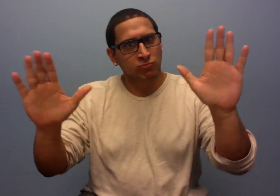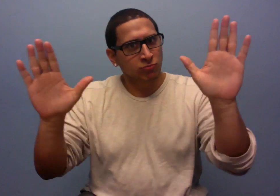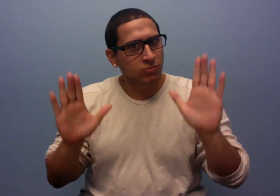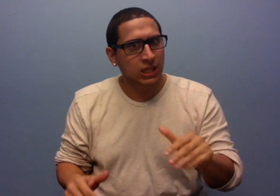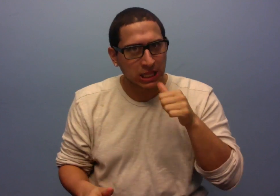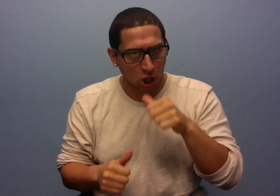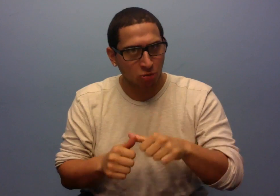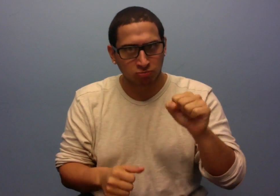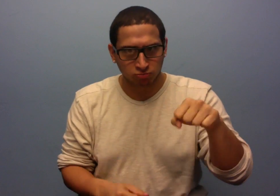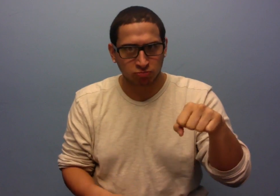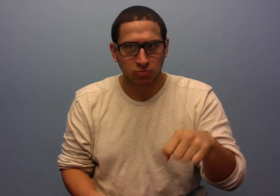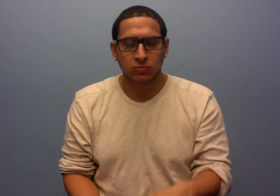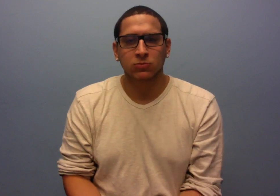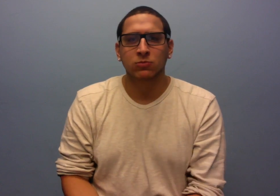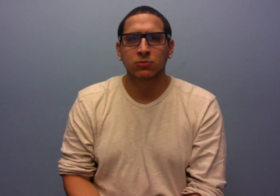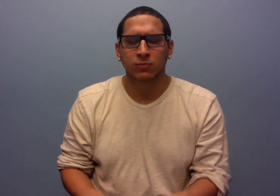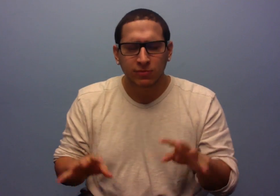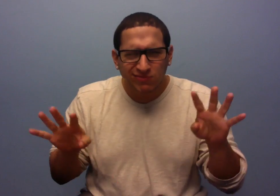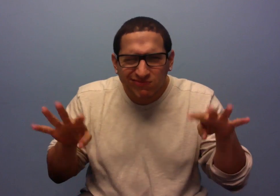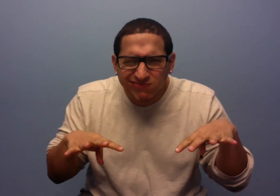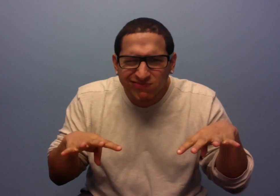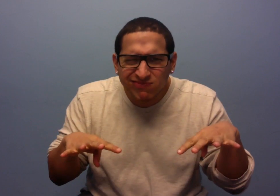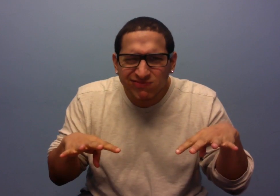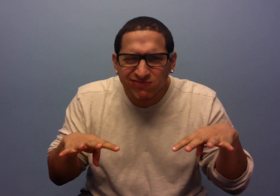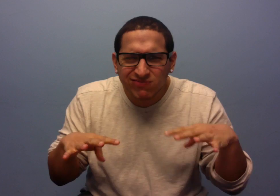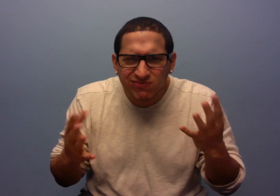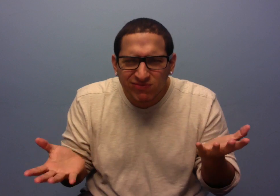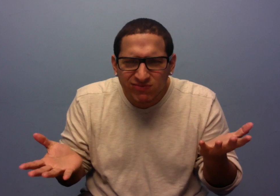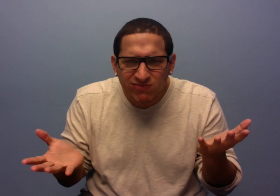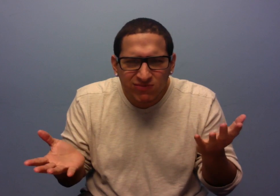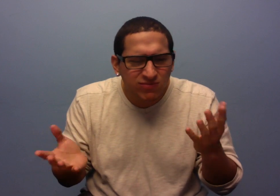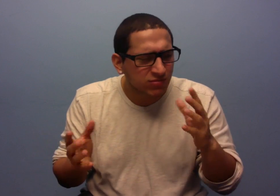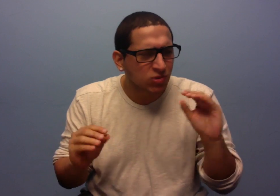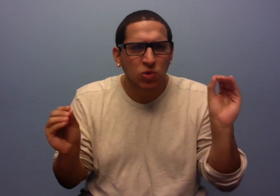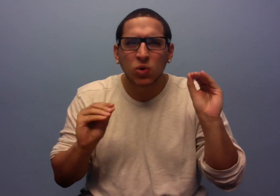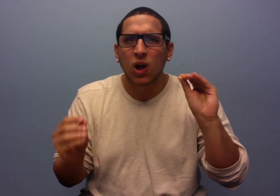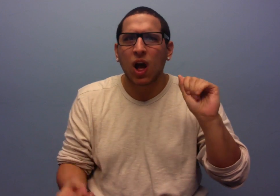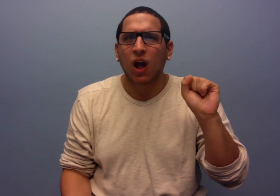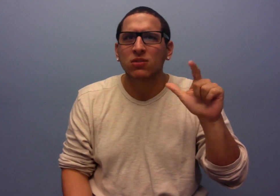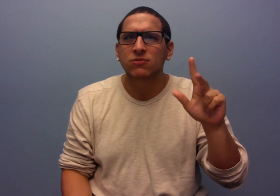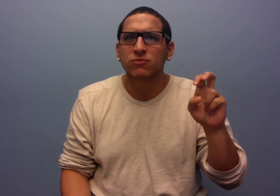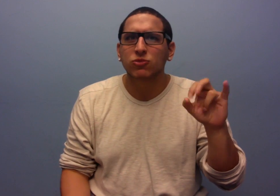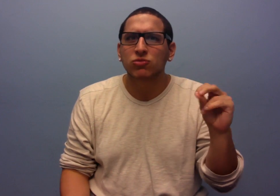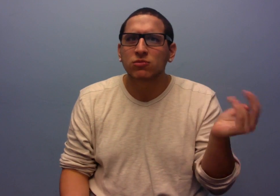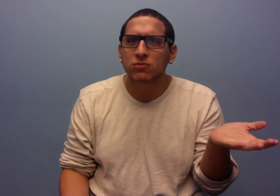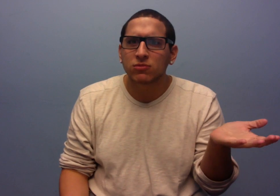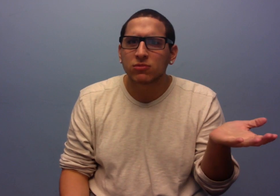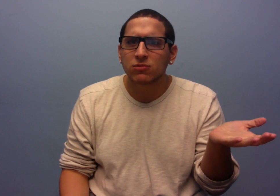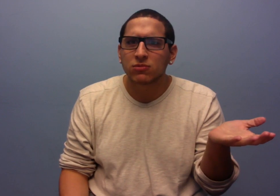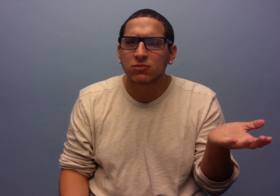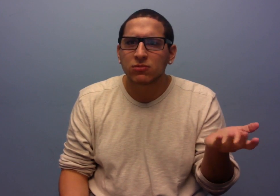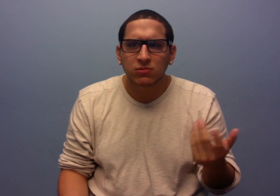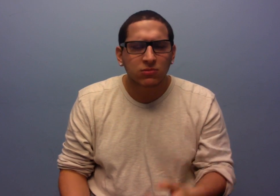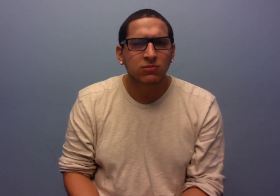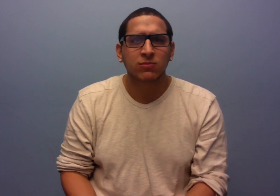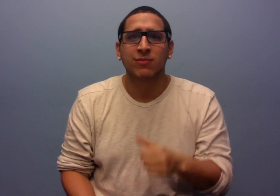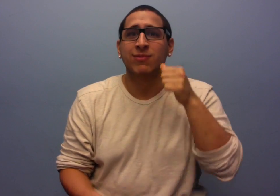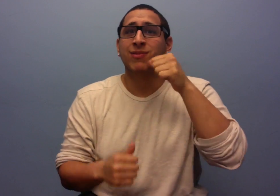It was a well-written letter, but it has been brought to our attention that the email message did not include an ASL version.